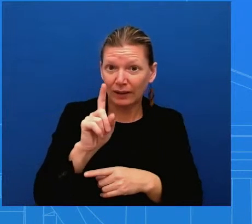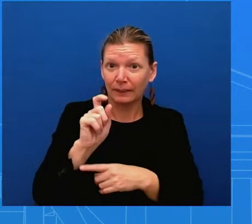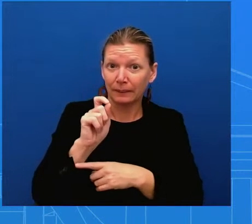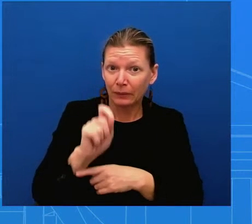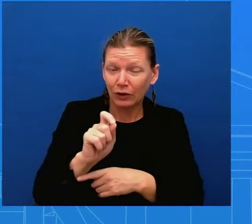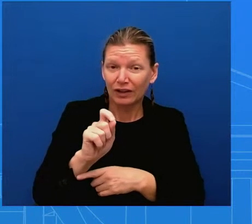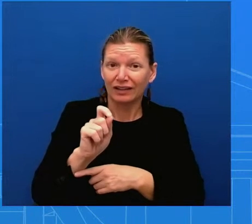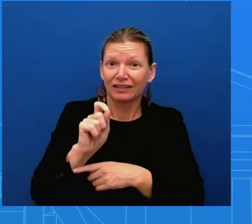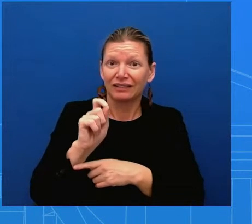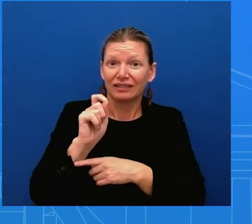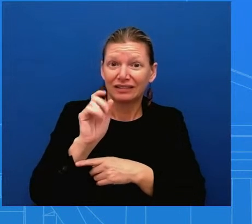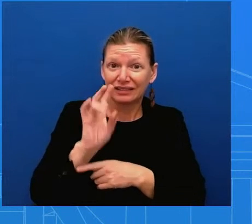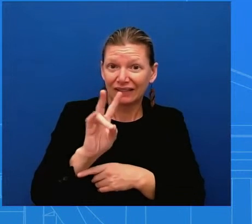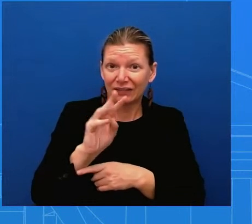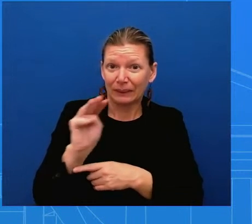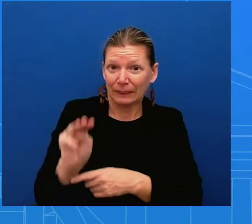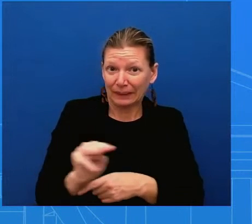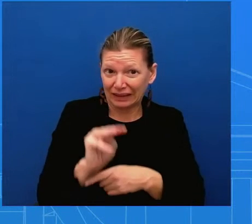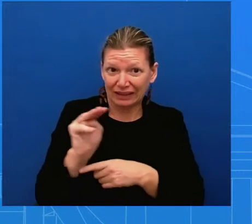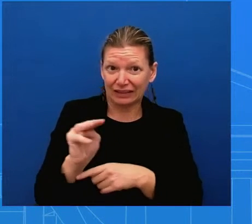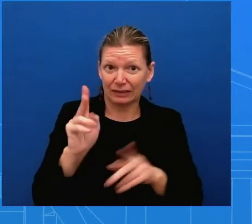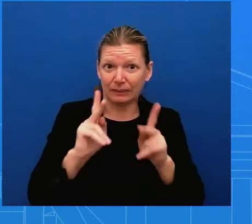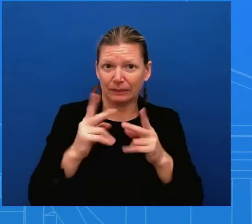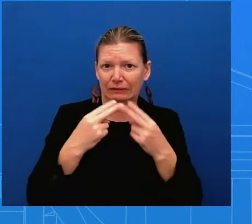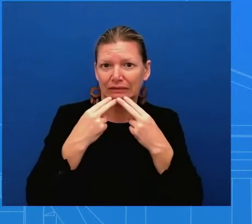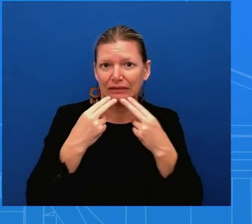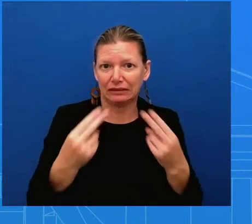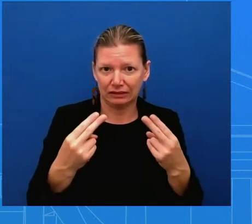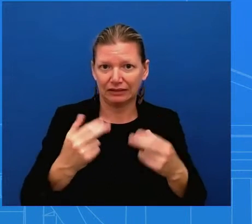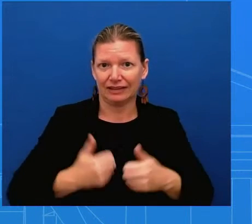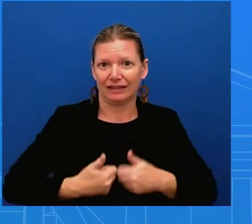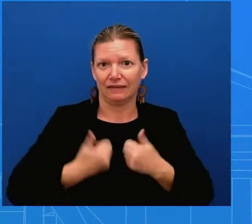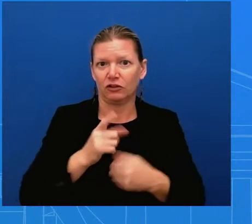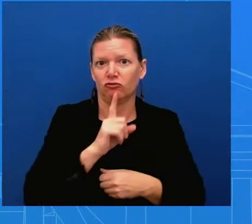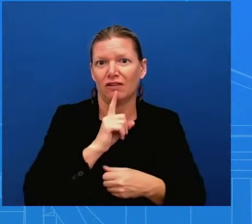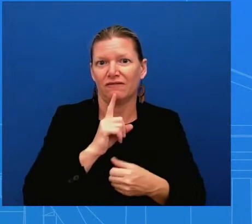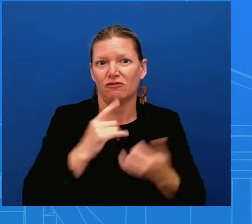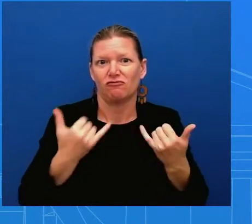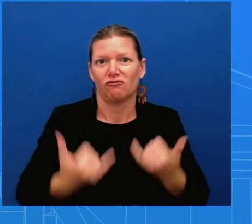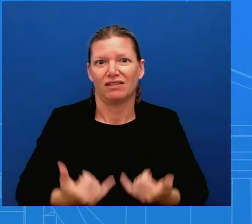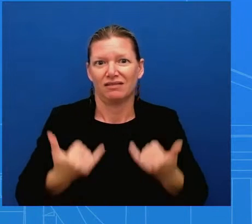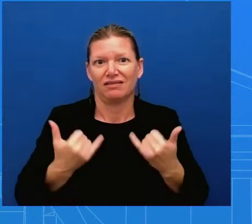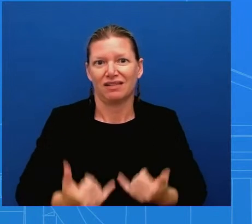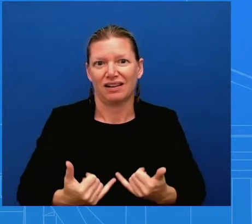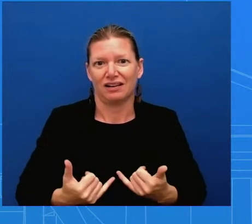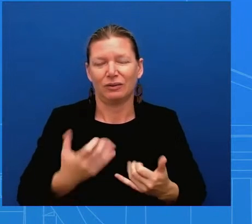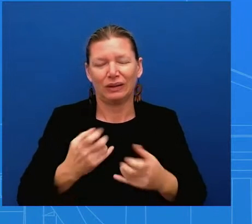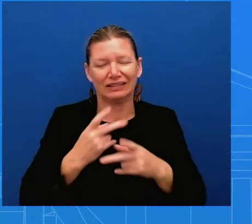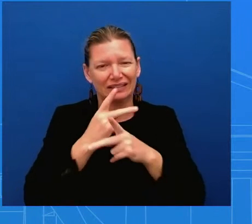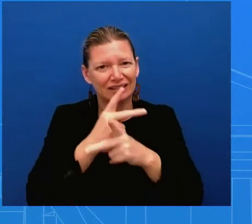And we want to be really careful and mindful. We want to see a plan that speaks to how are we going to --